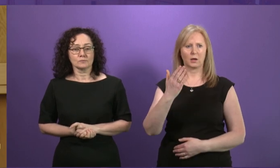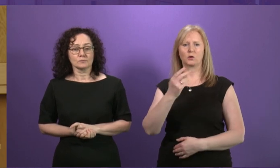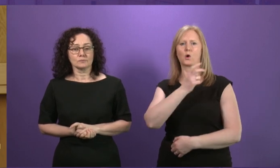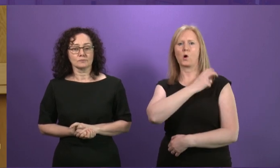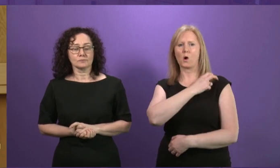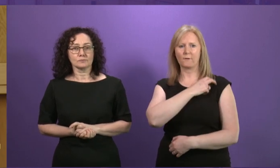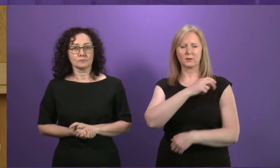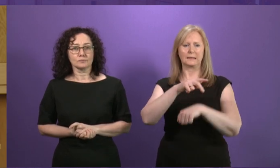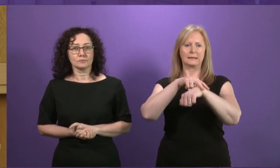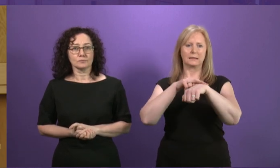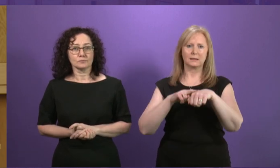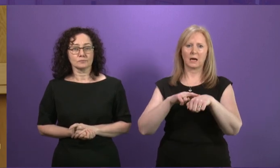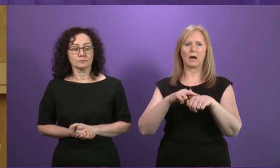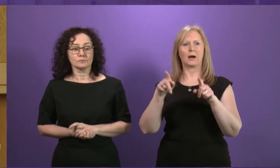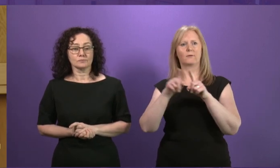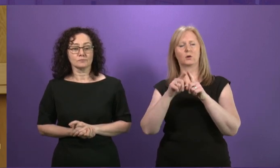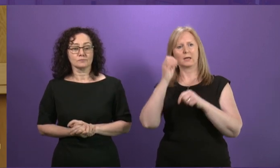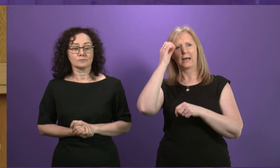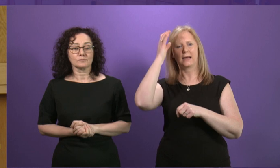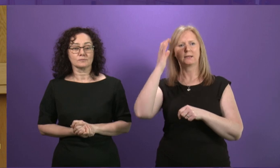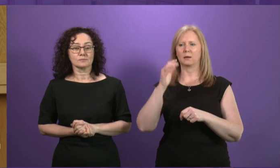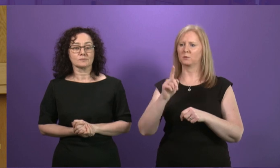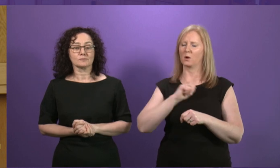academics and colleagues from across the chamber for forcing the Scottish National Party to